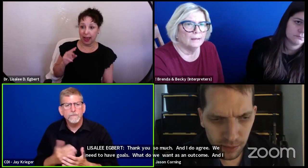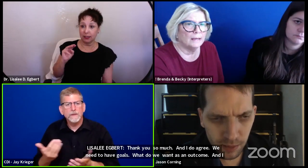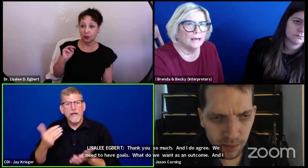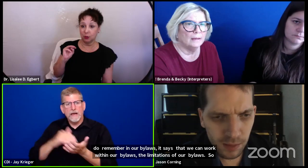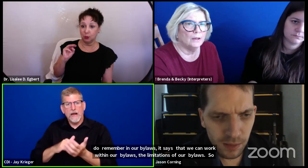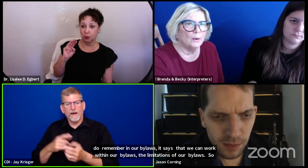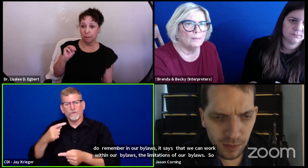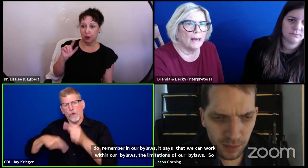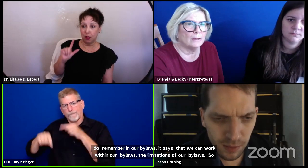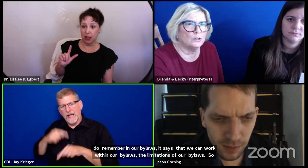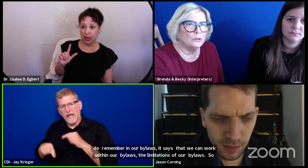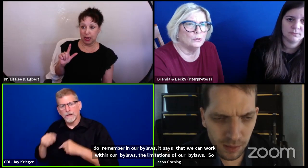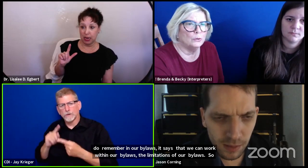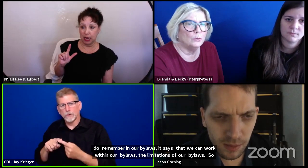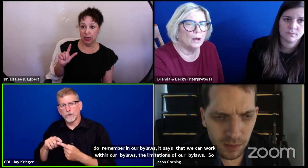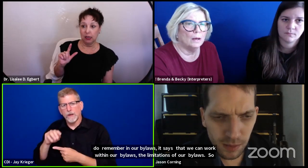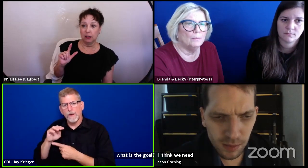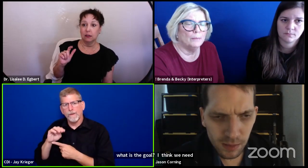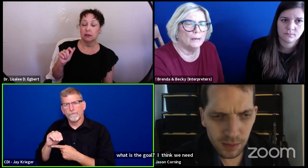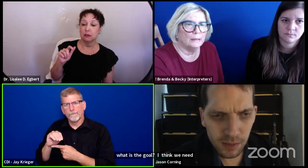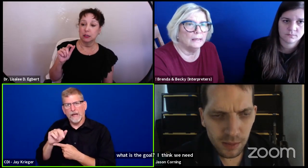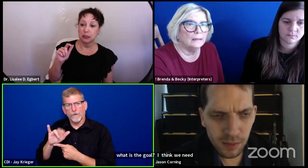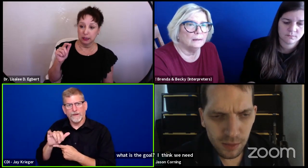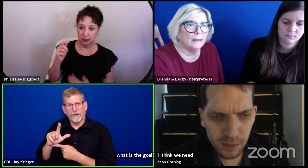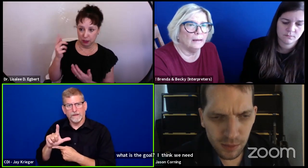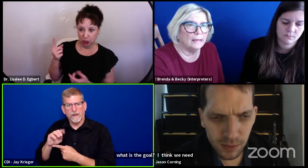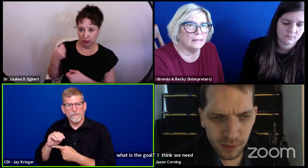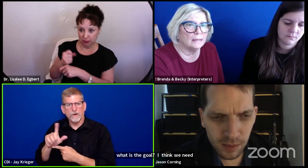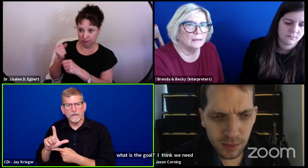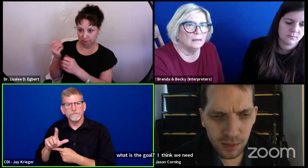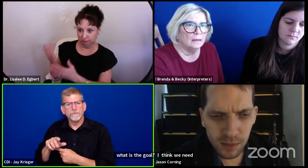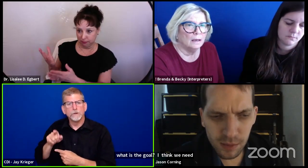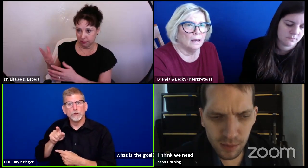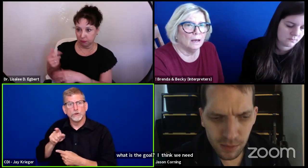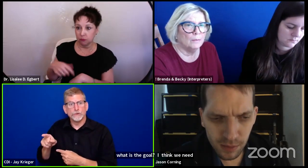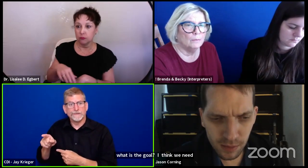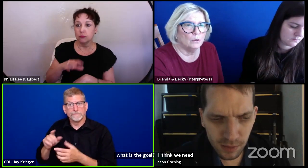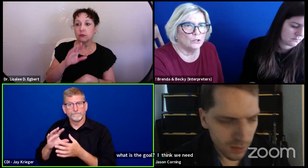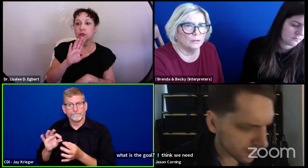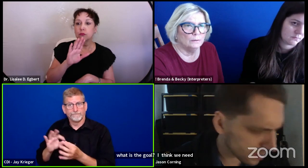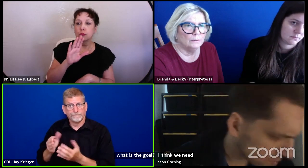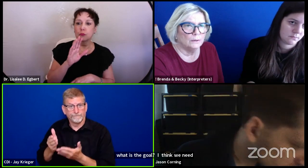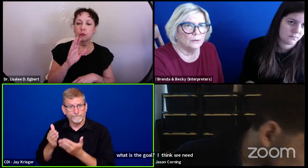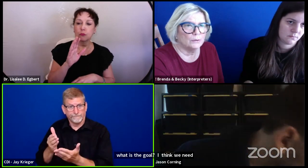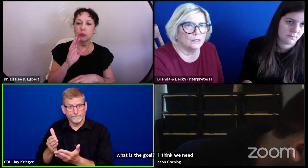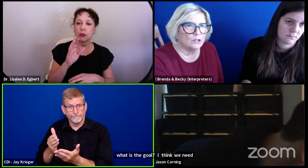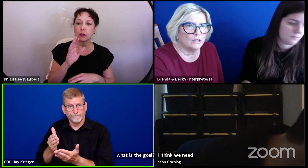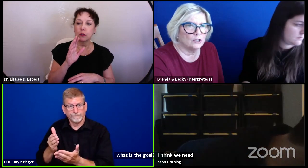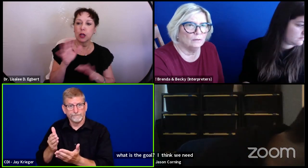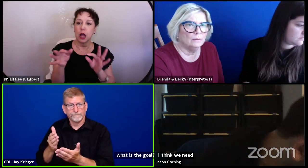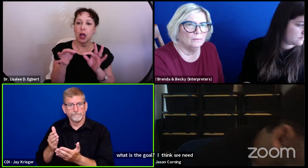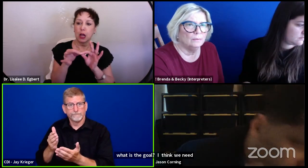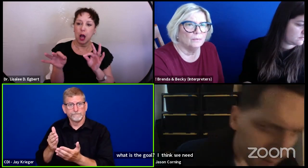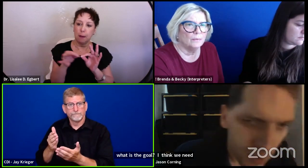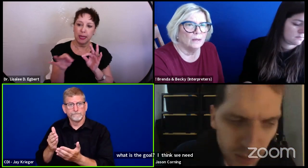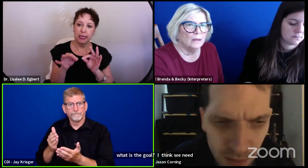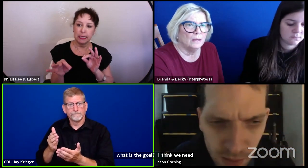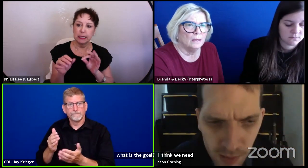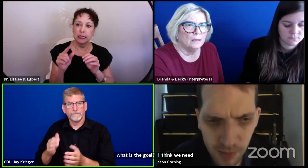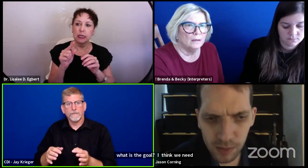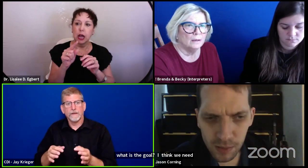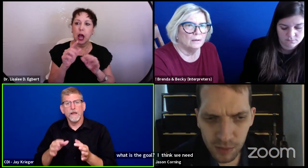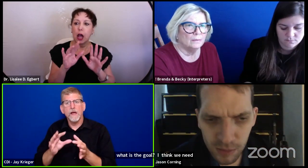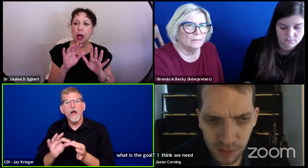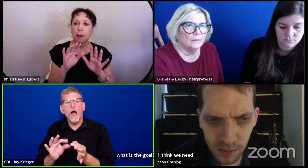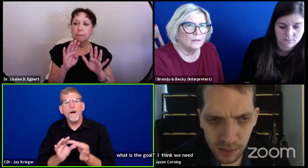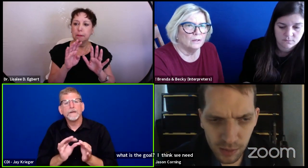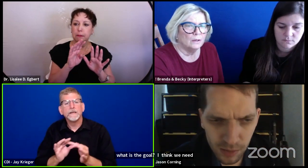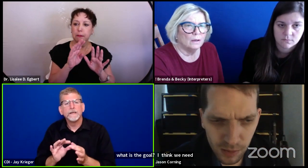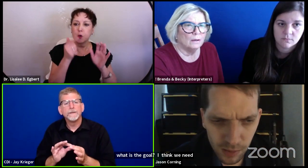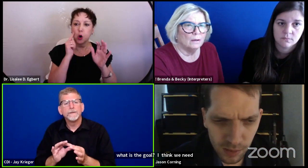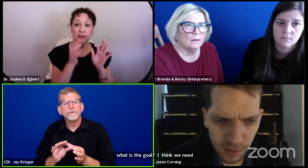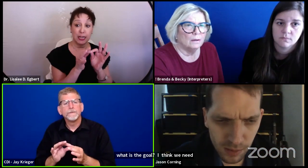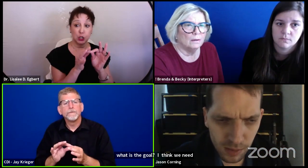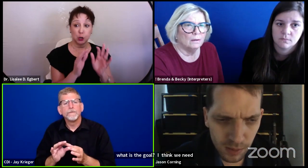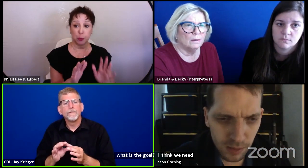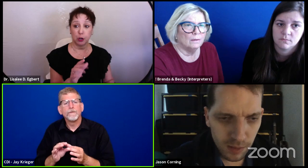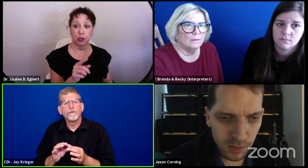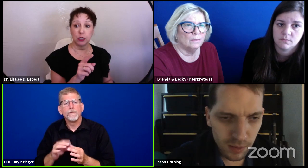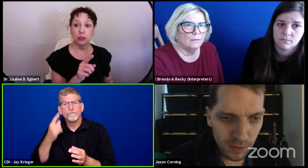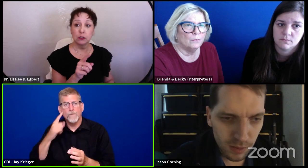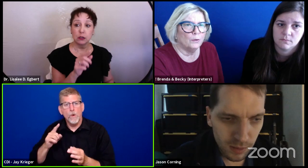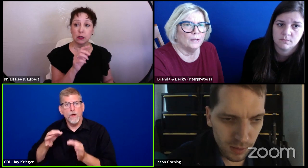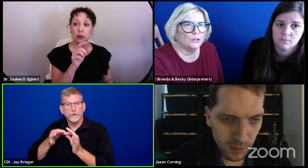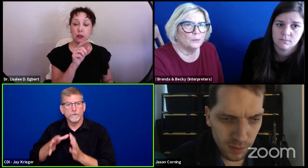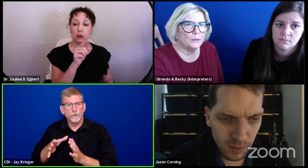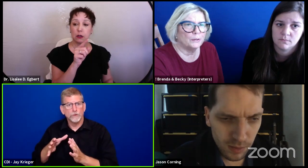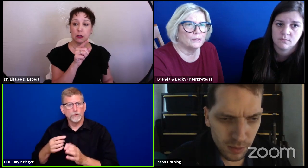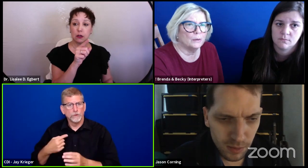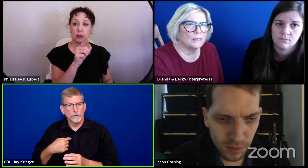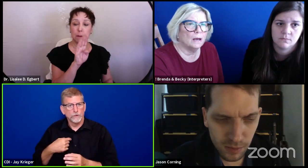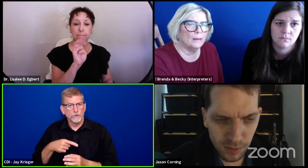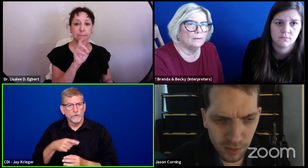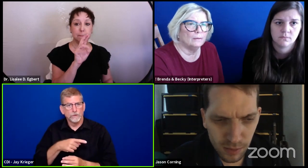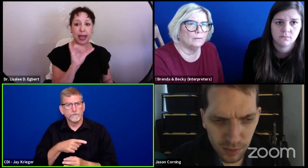And again, going back to Mary Lynn Lally's motion or suggestion, it was a comment for